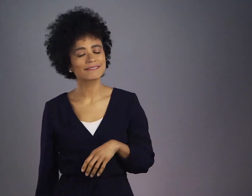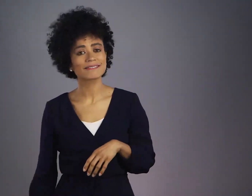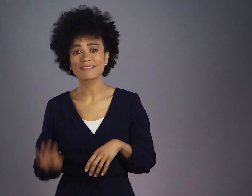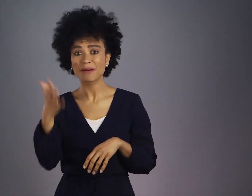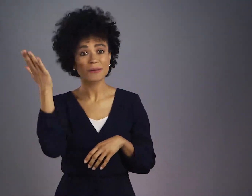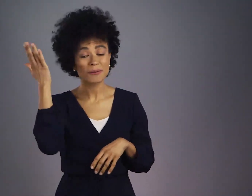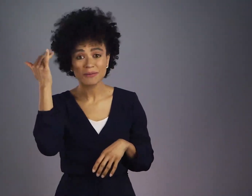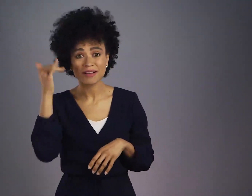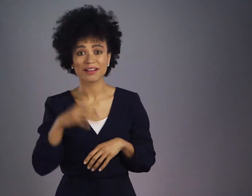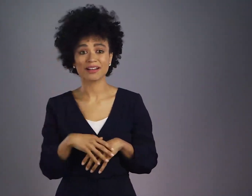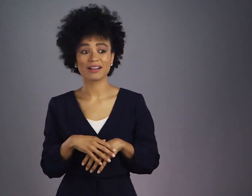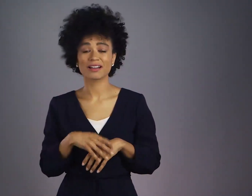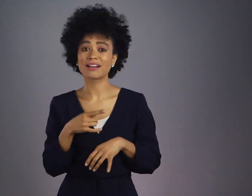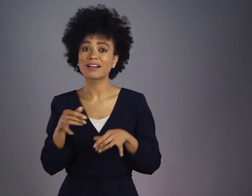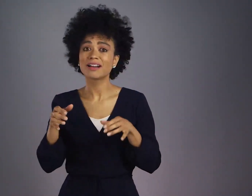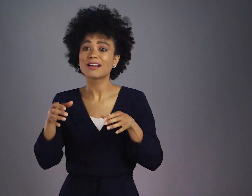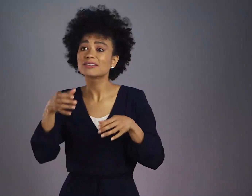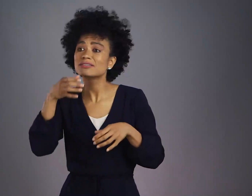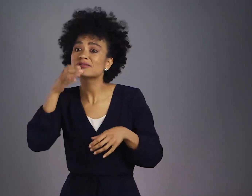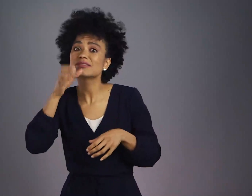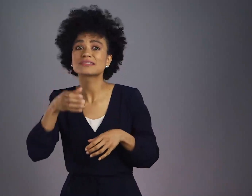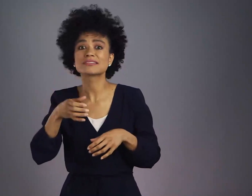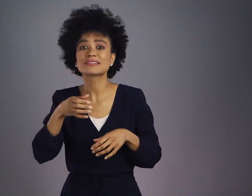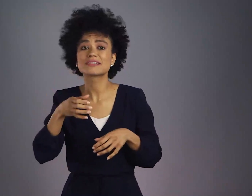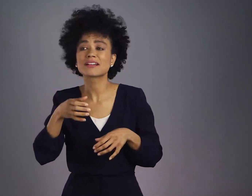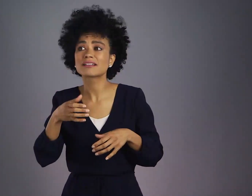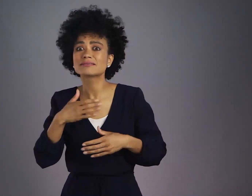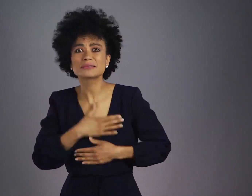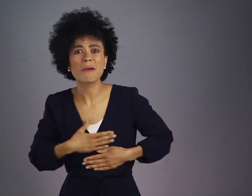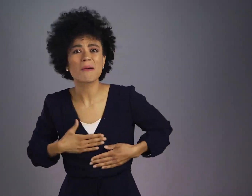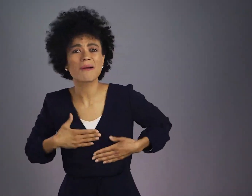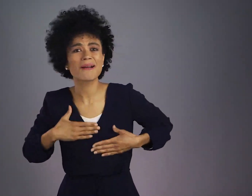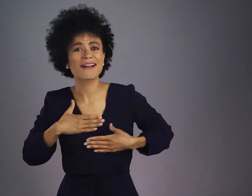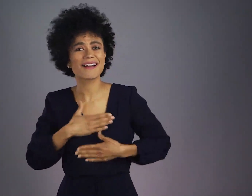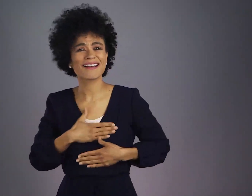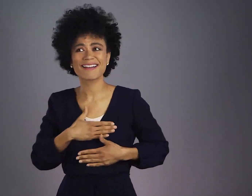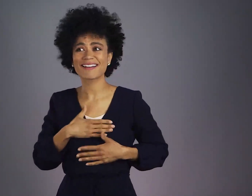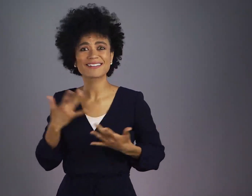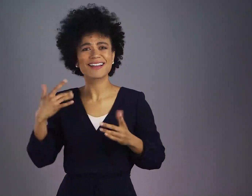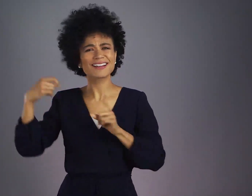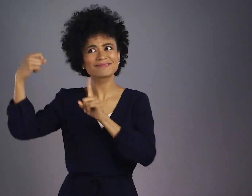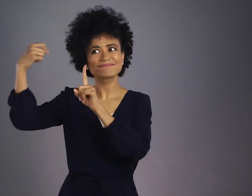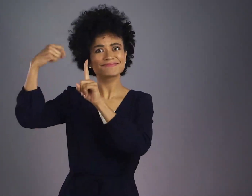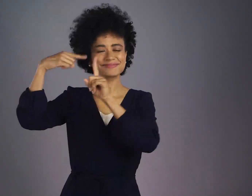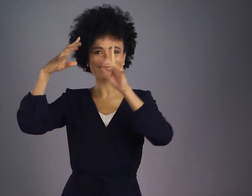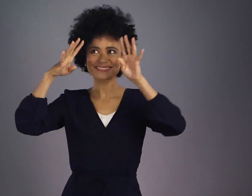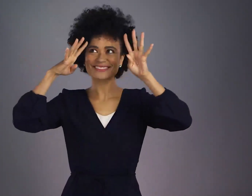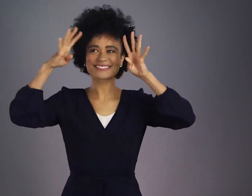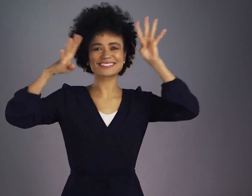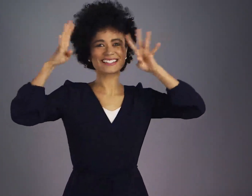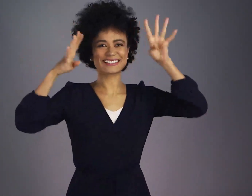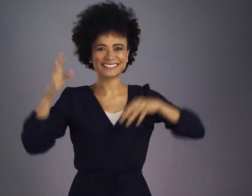Oddly enough, he is often difficult to deal with. He enjoys drinking. It stirs his imagination.